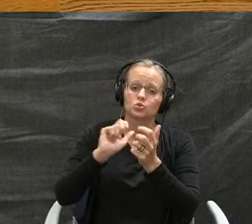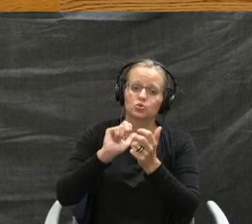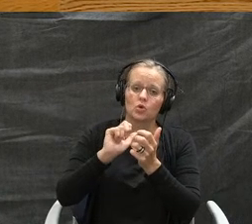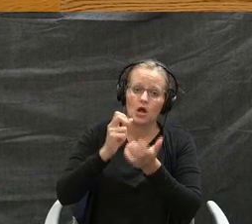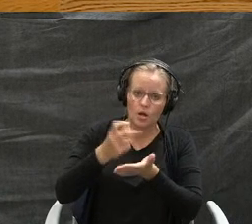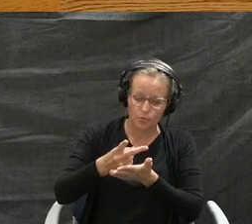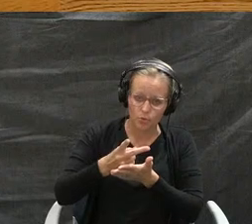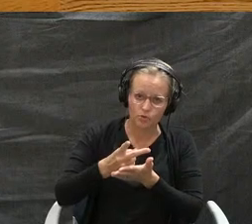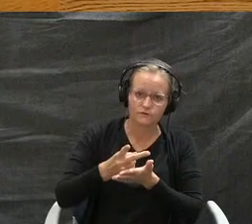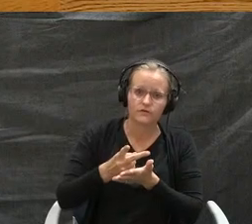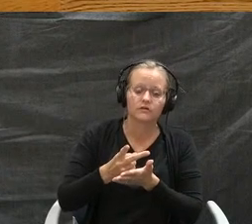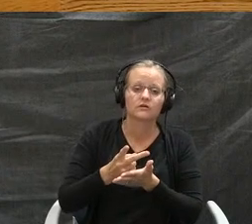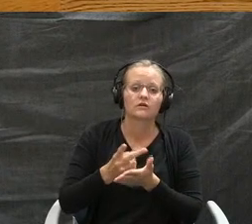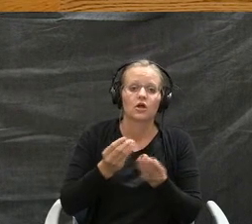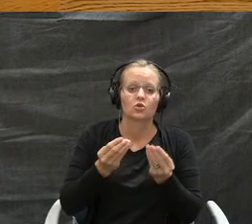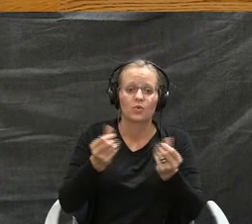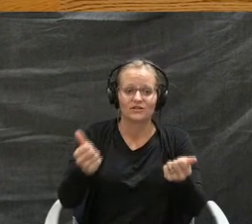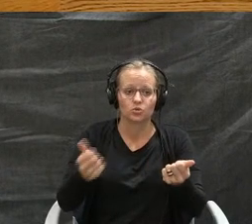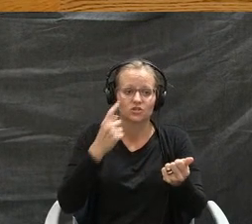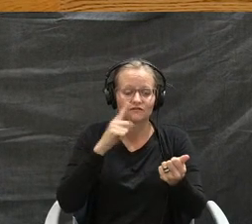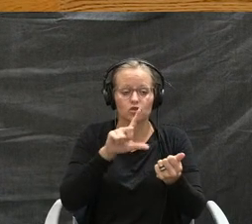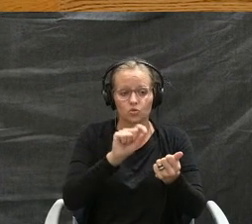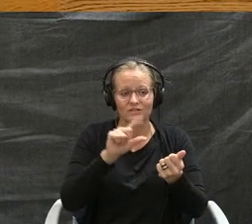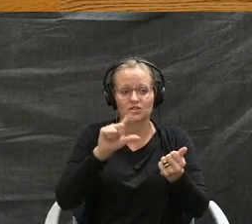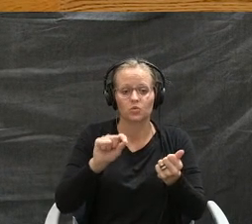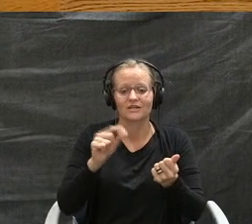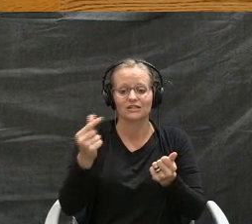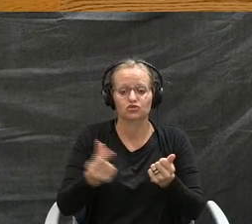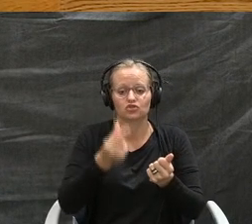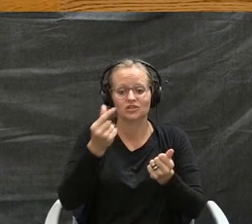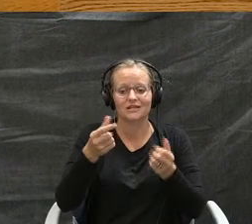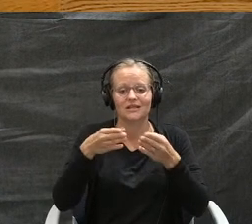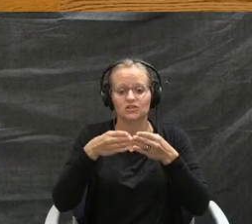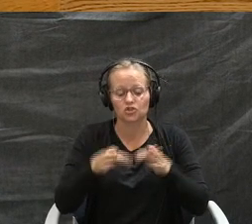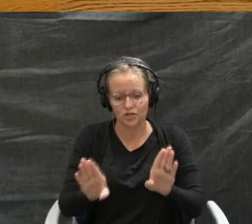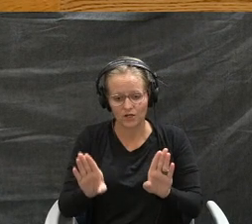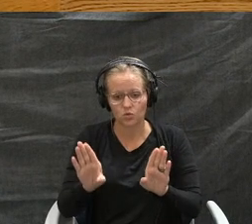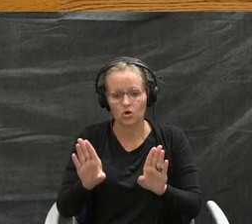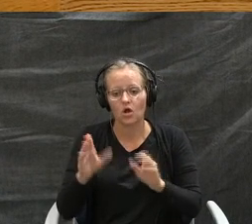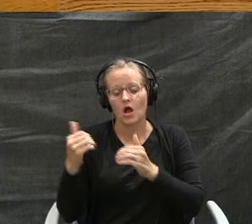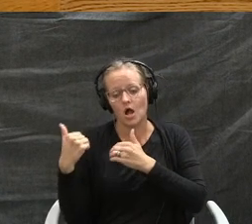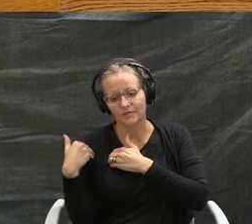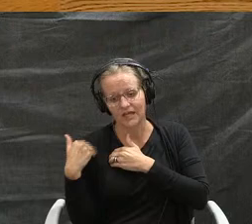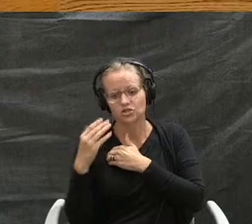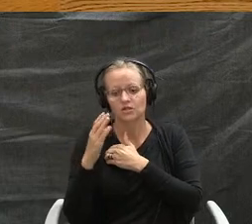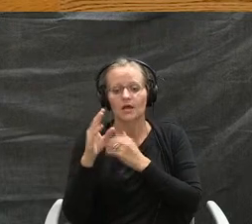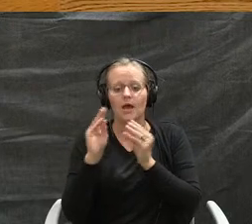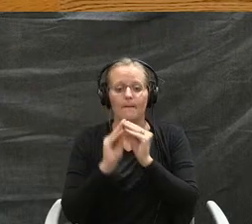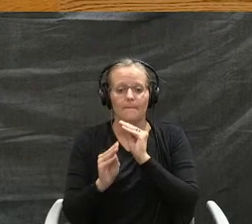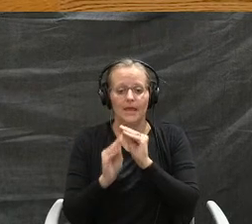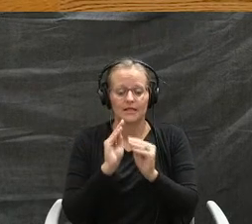2020 G general obligation long-term facilities maintenance bonds as presented? Thank you Chris. Is there a second?